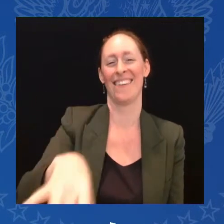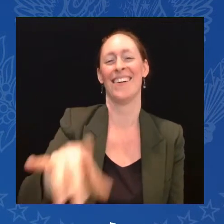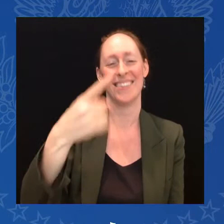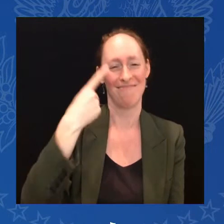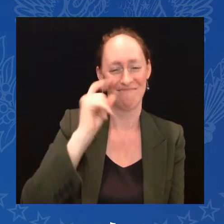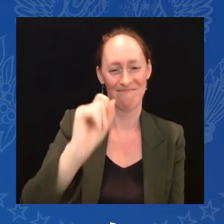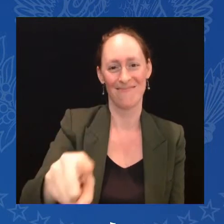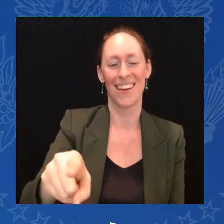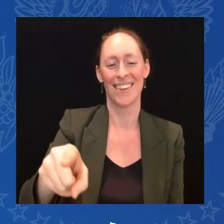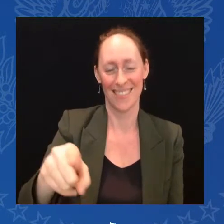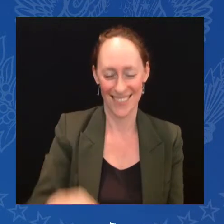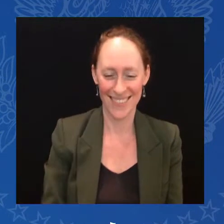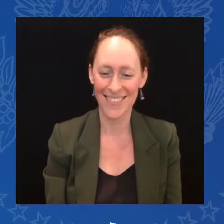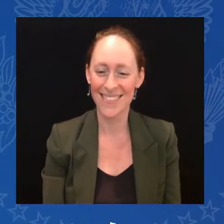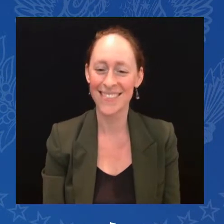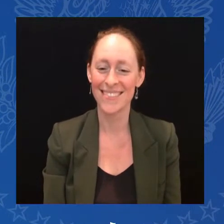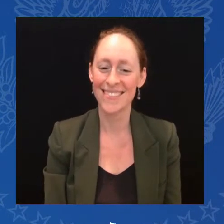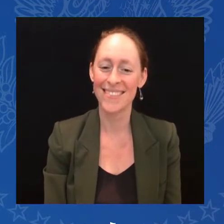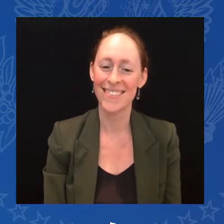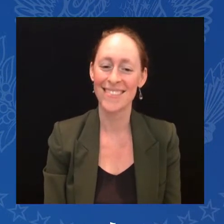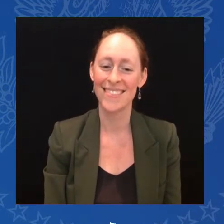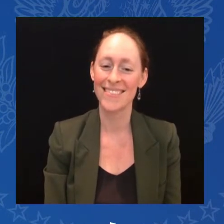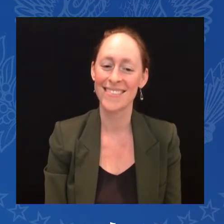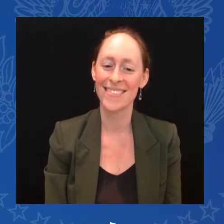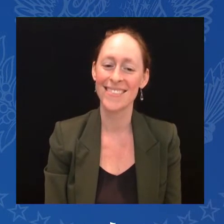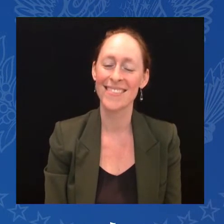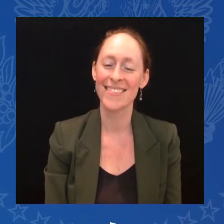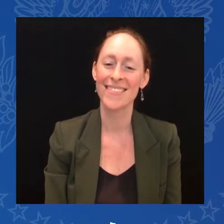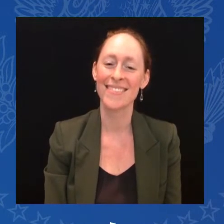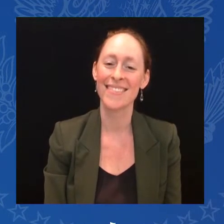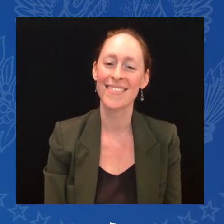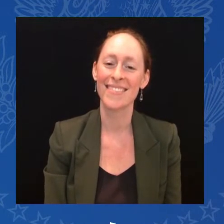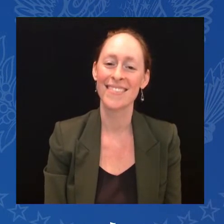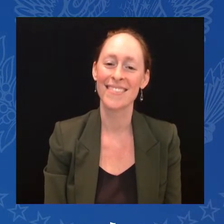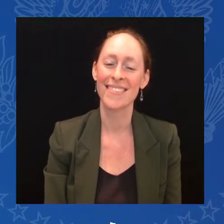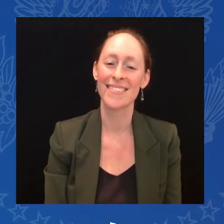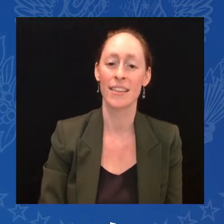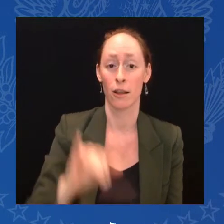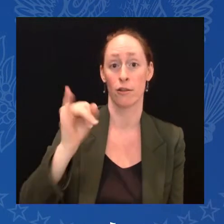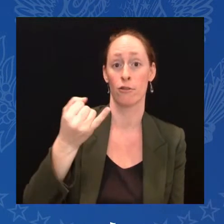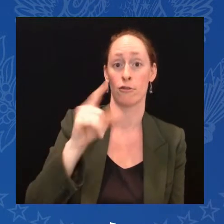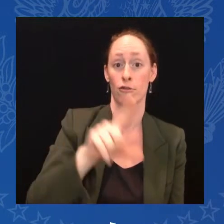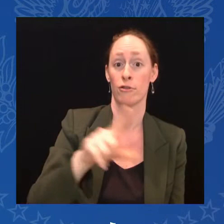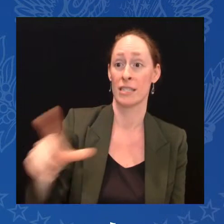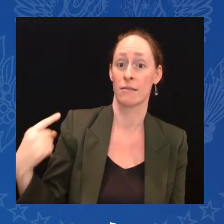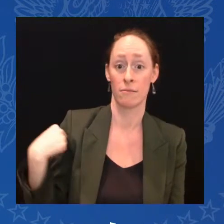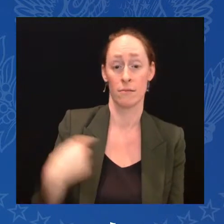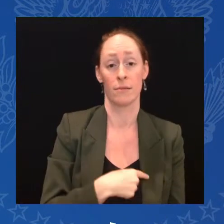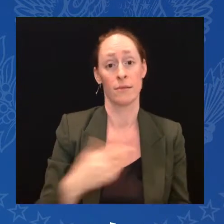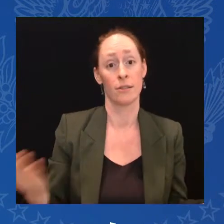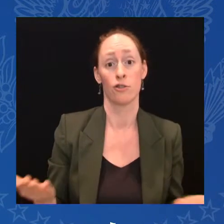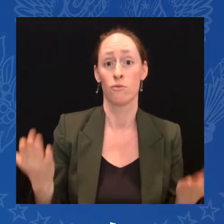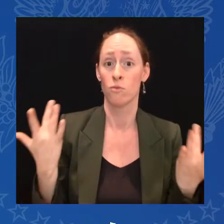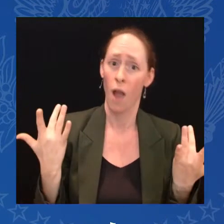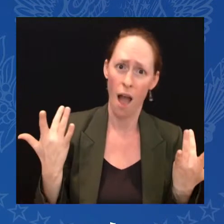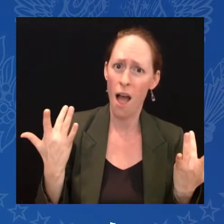Look, folks, you know, Jill and I especially want to thank you and all the families for coming. I hope you have a good time.